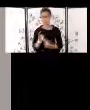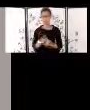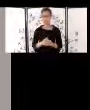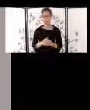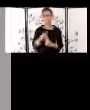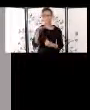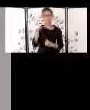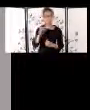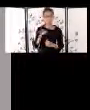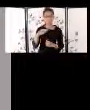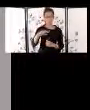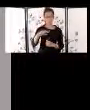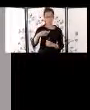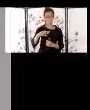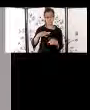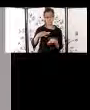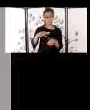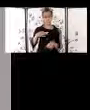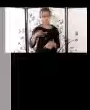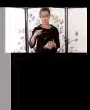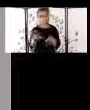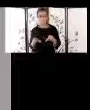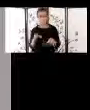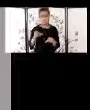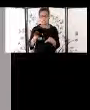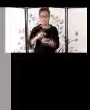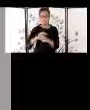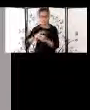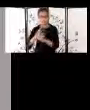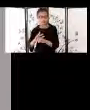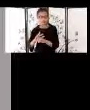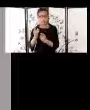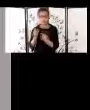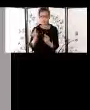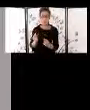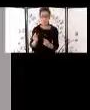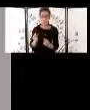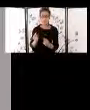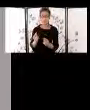the uncertainty of COVID? Have I included enough around those considerations and contingencies?"—those